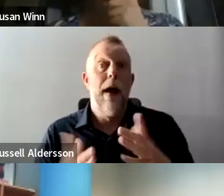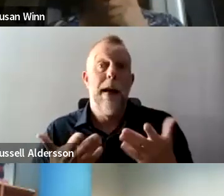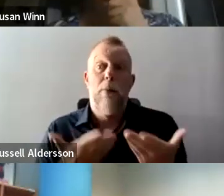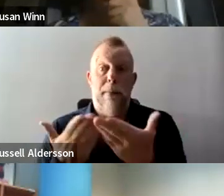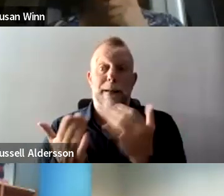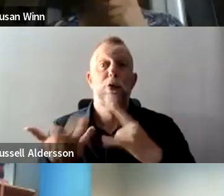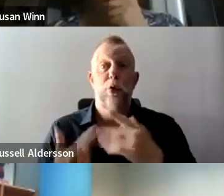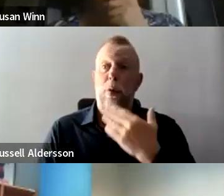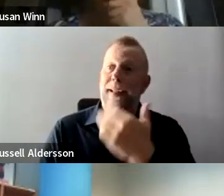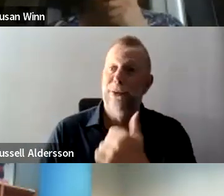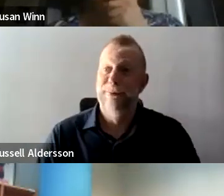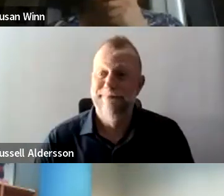thank you very much.